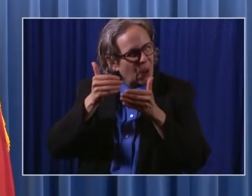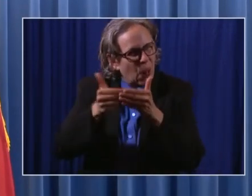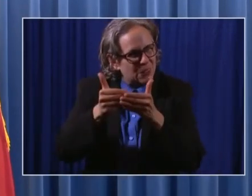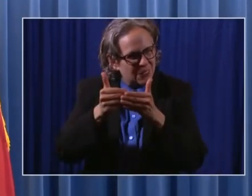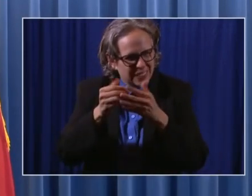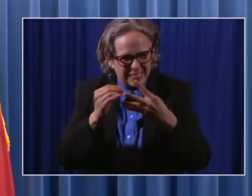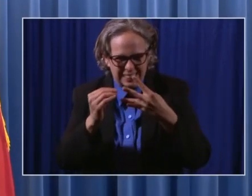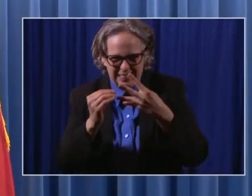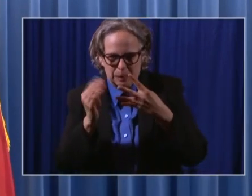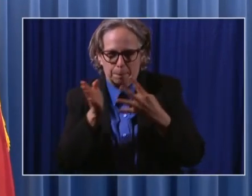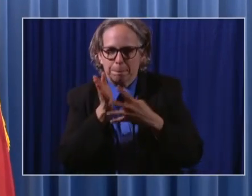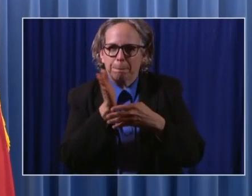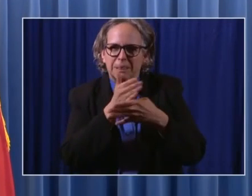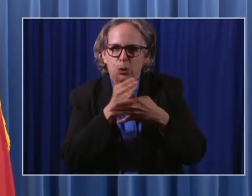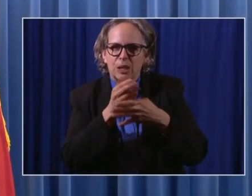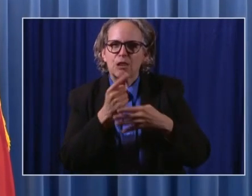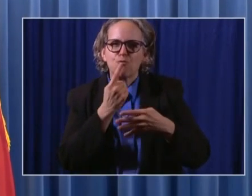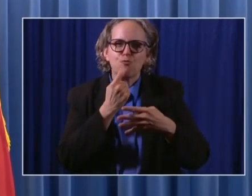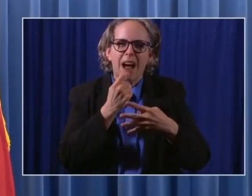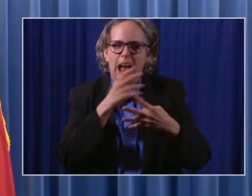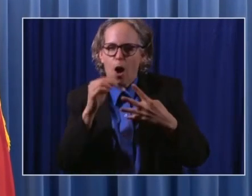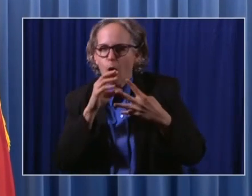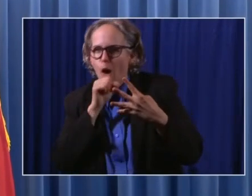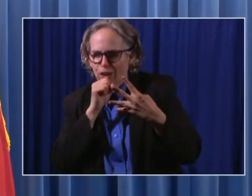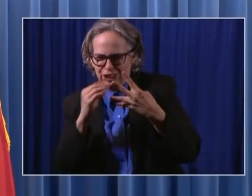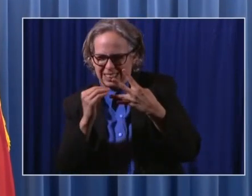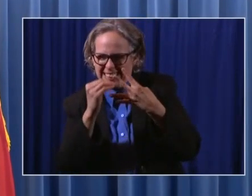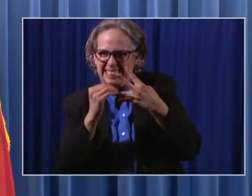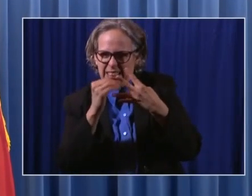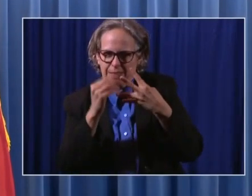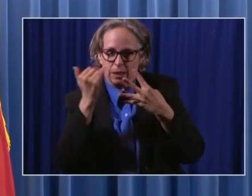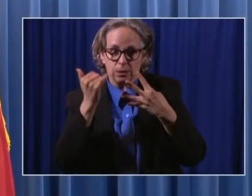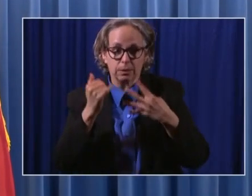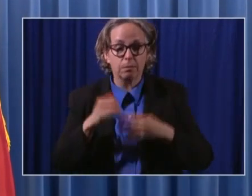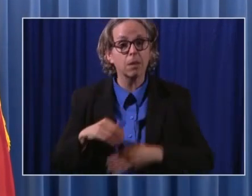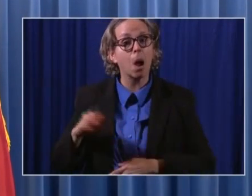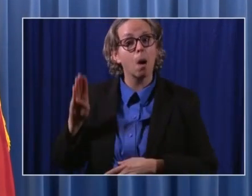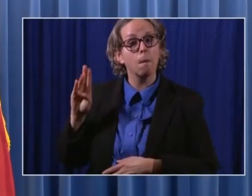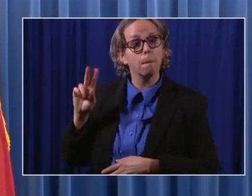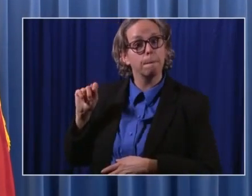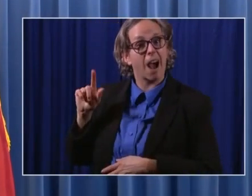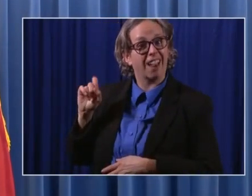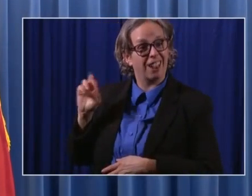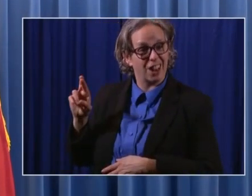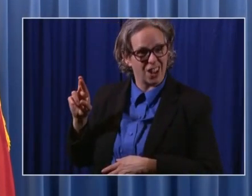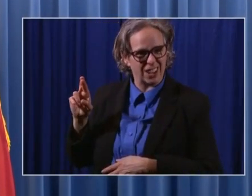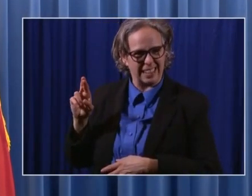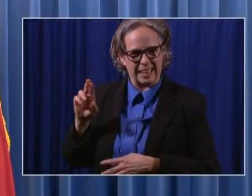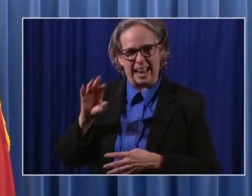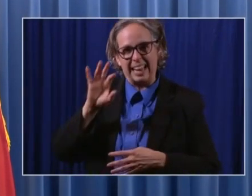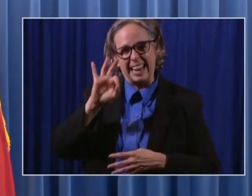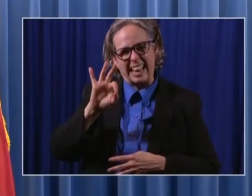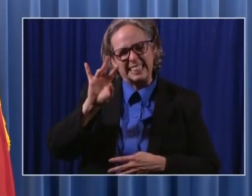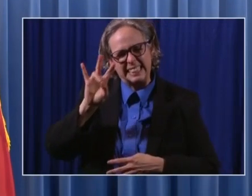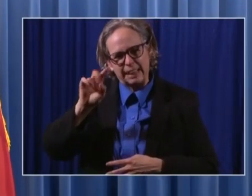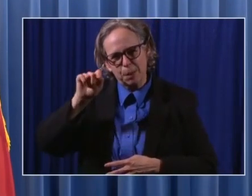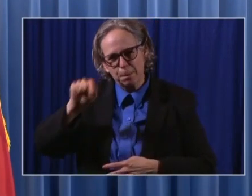WOOD COUNTY HAD 99.4. THEY LITERALLY WERE RIGHT ON THE LINE BETWEEN THE RED AND